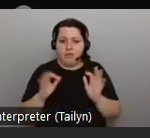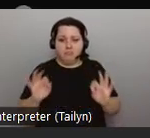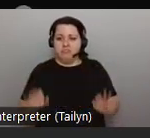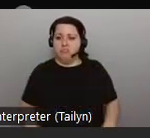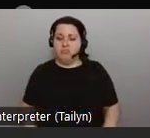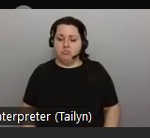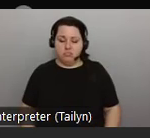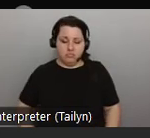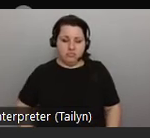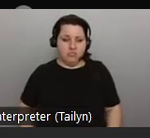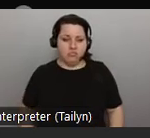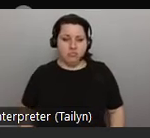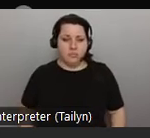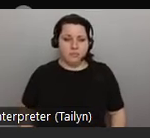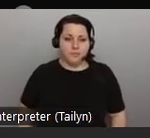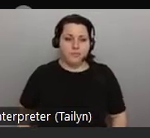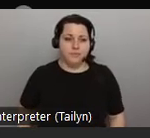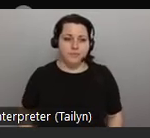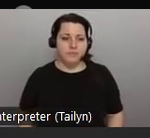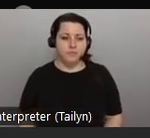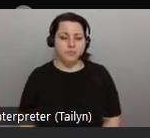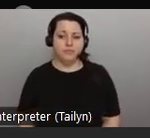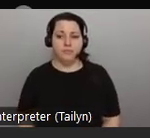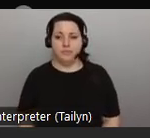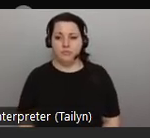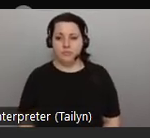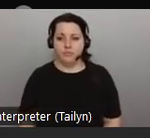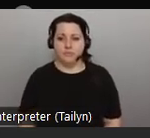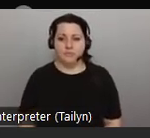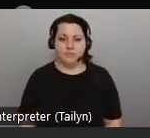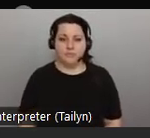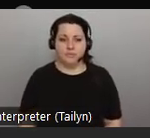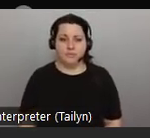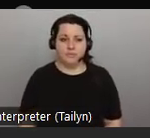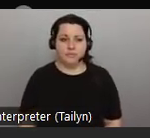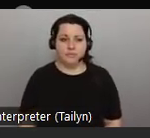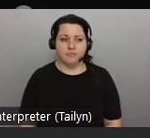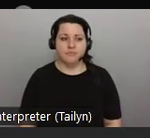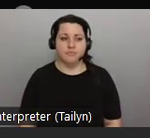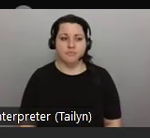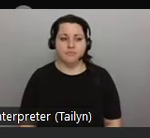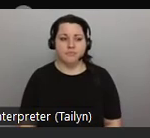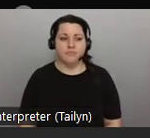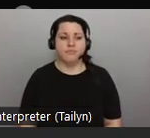can go ahead and create that style and save it to your gallery so you don't have to do it again. You can go back